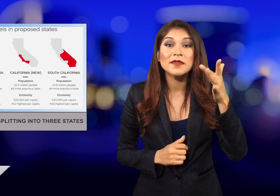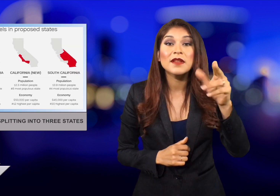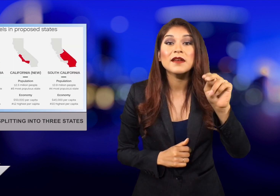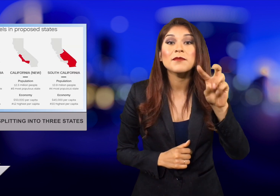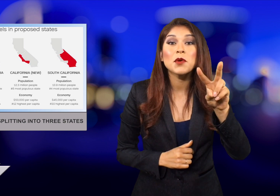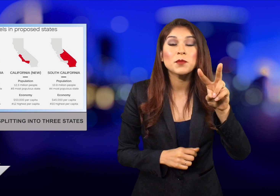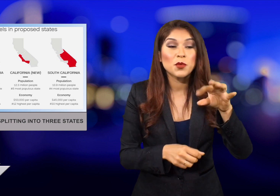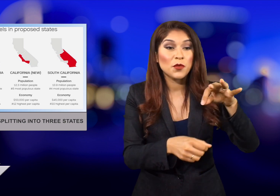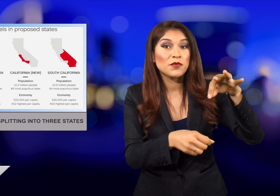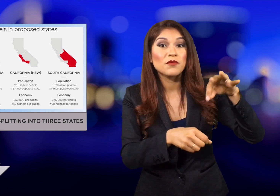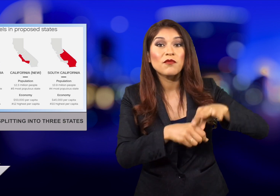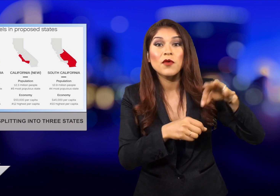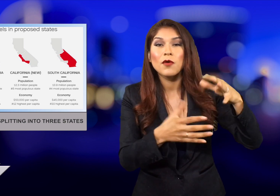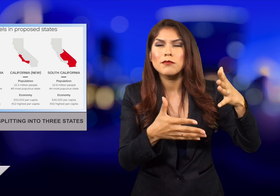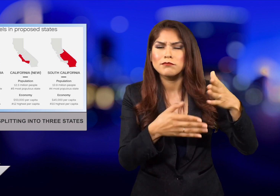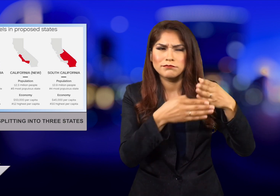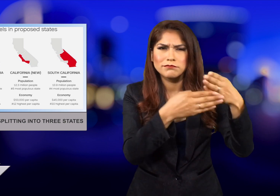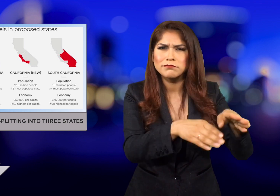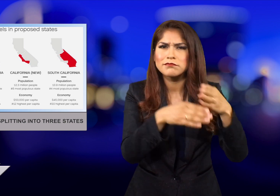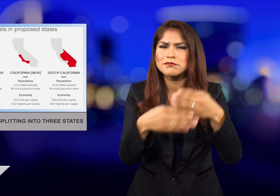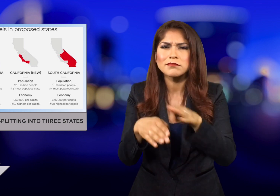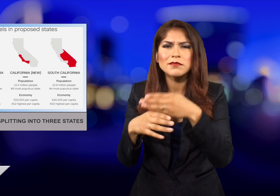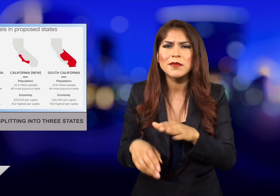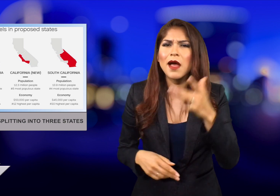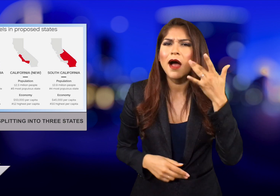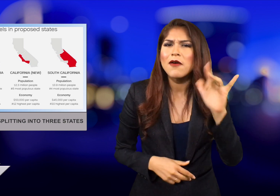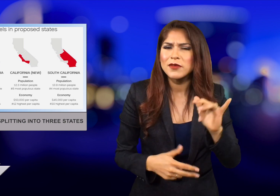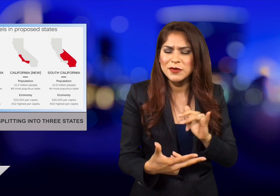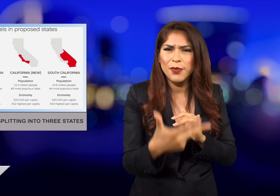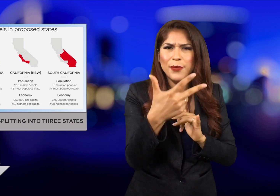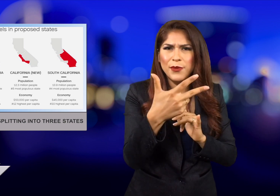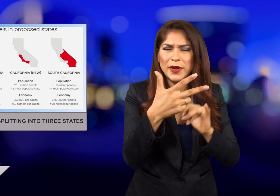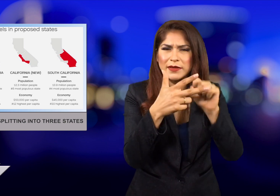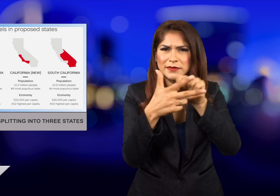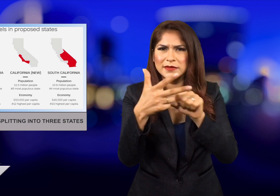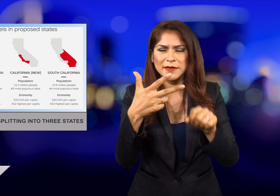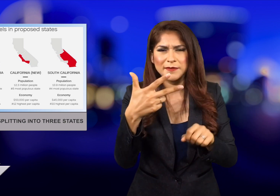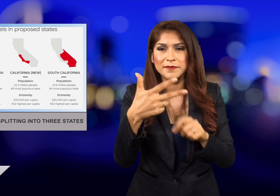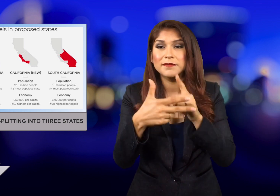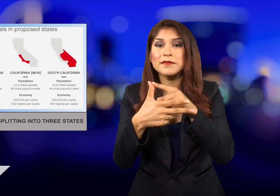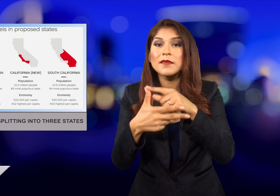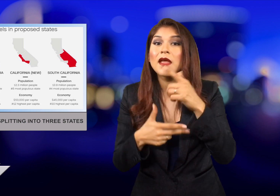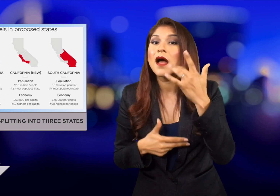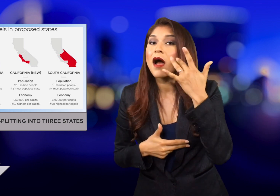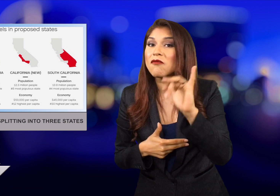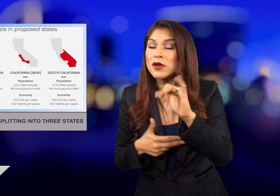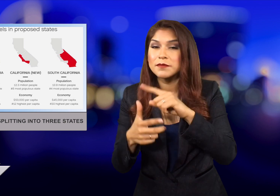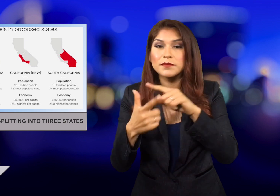In November Californian's will vote whether to separate into three states: California,